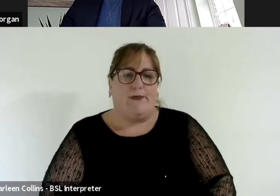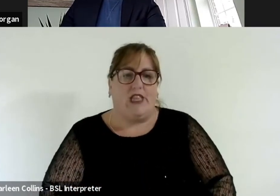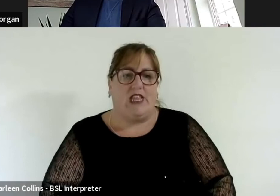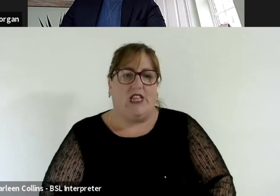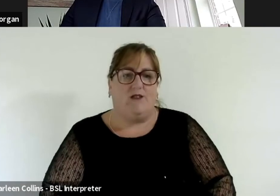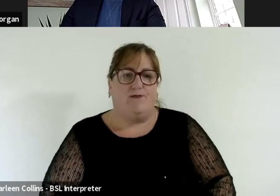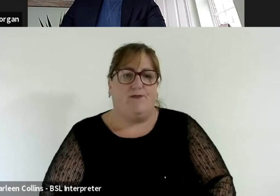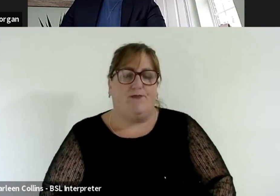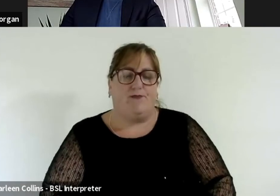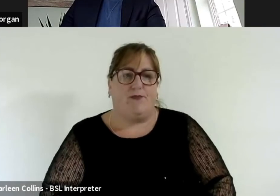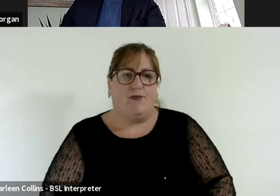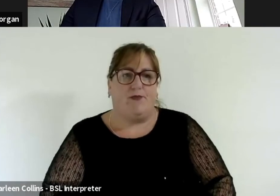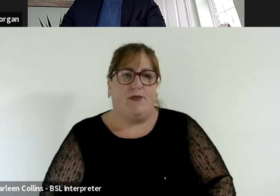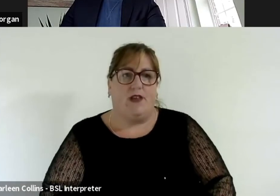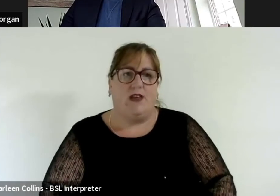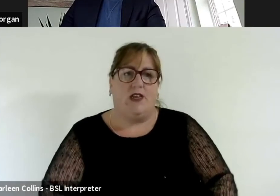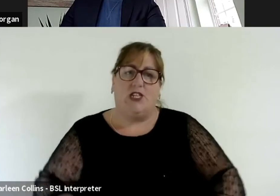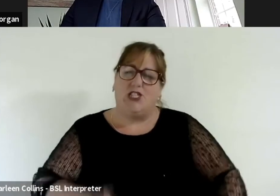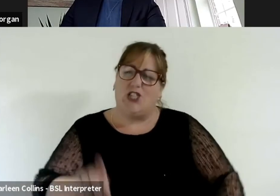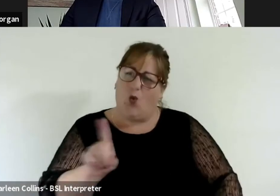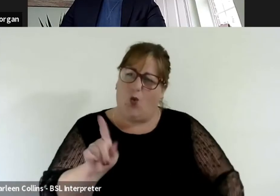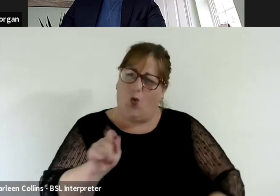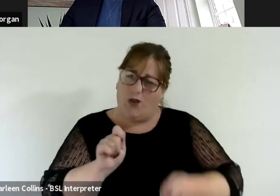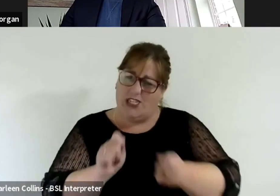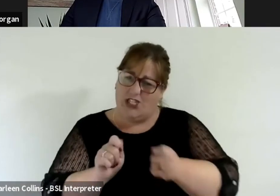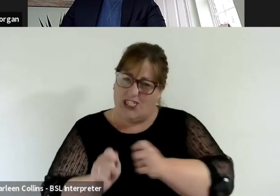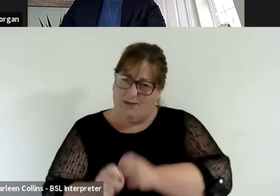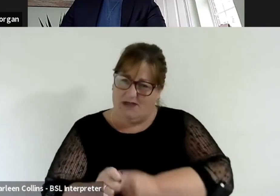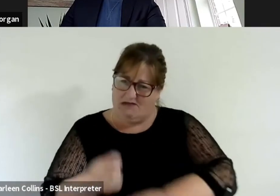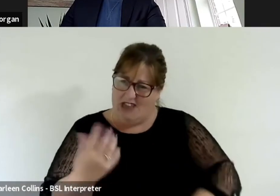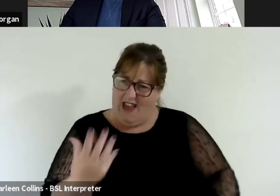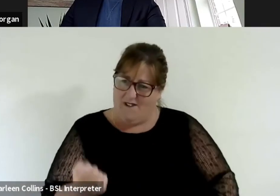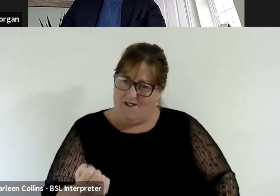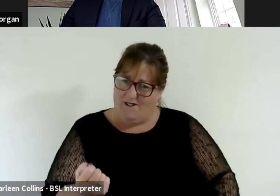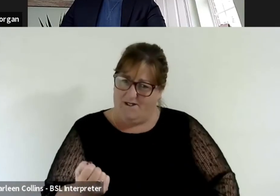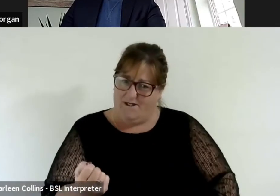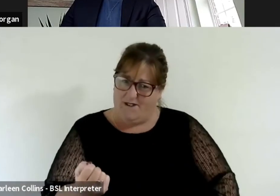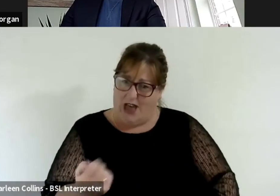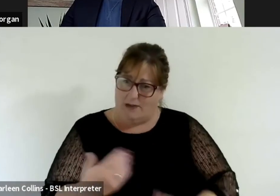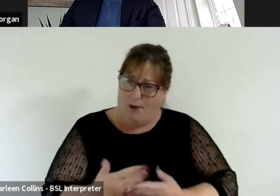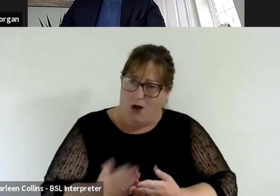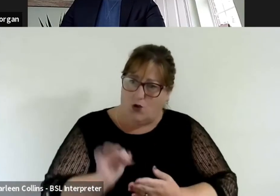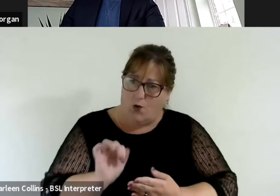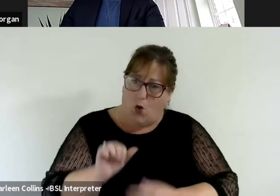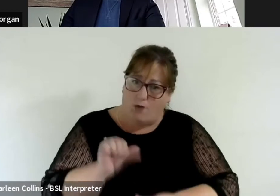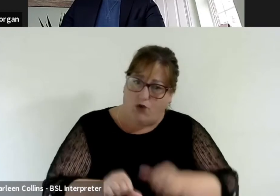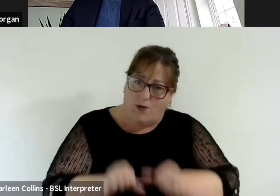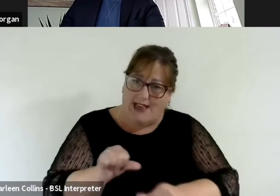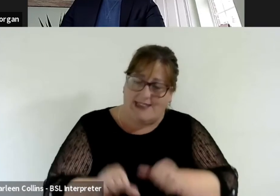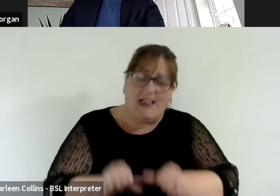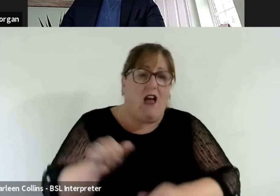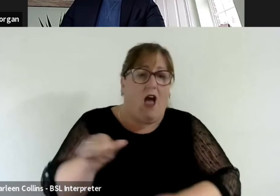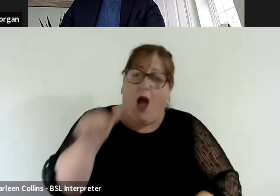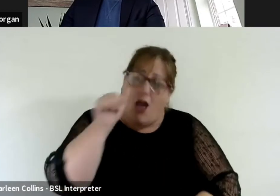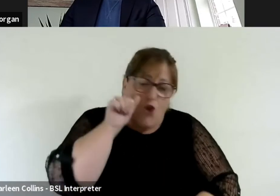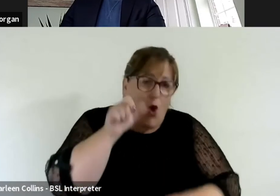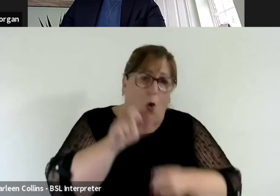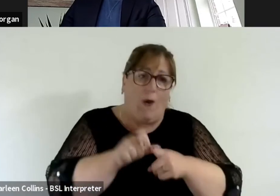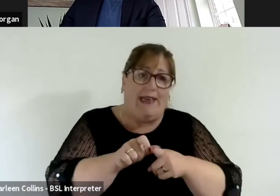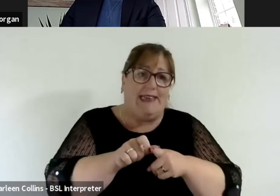You are expecting this one, right.